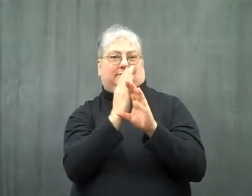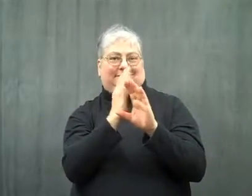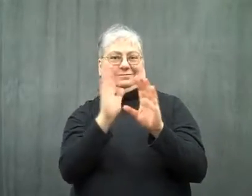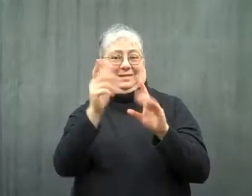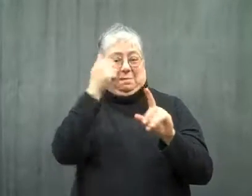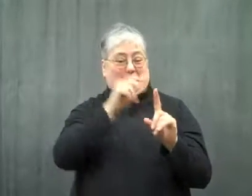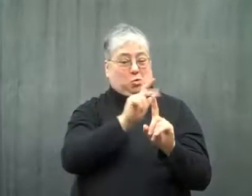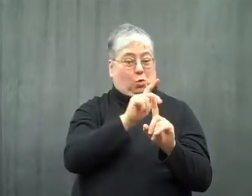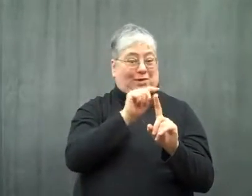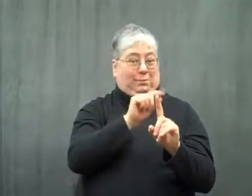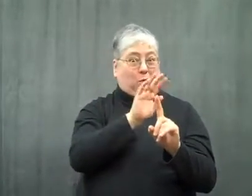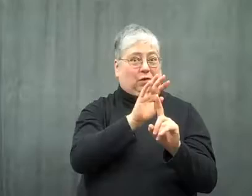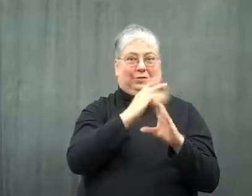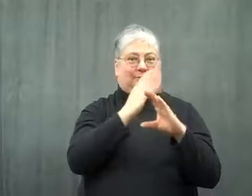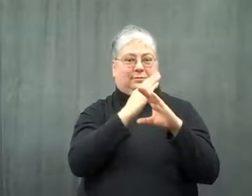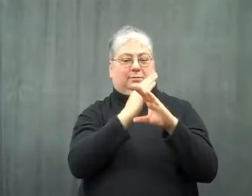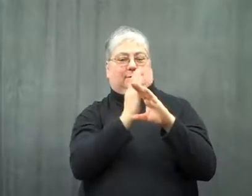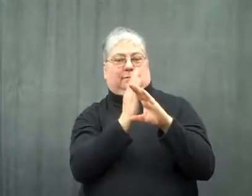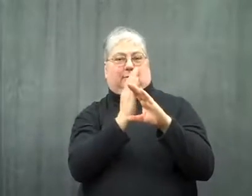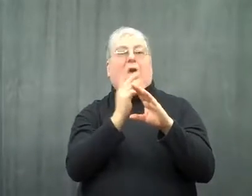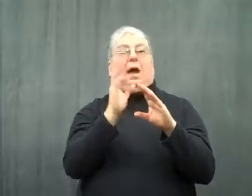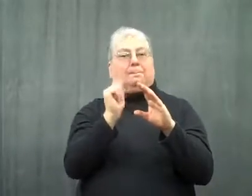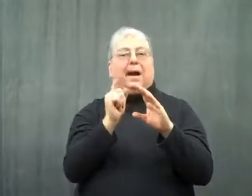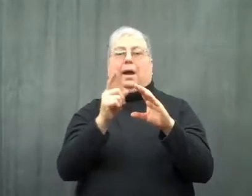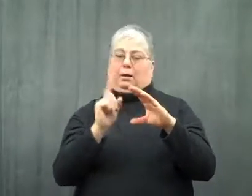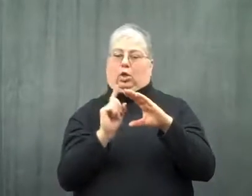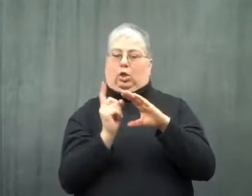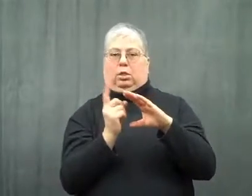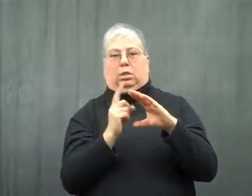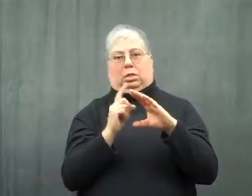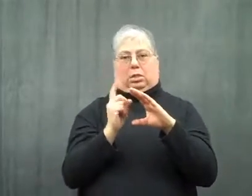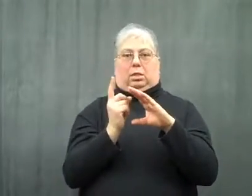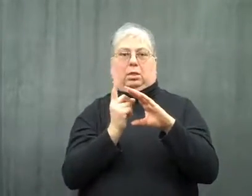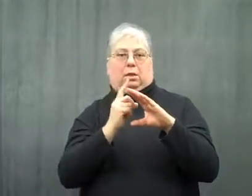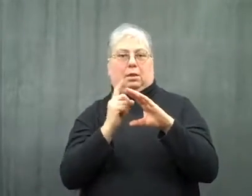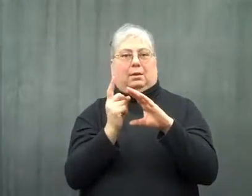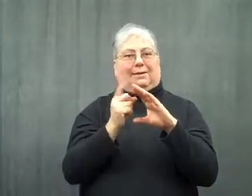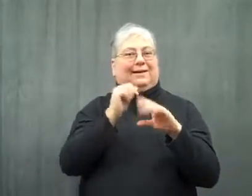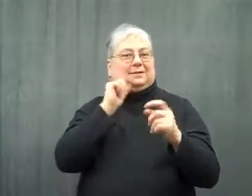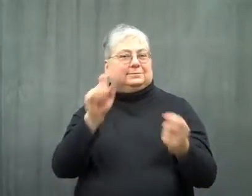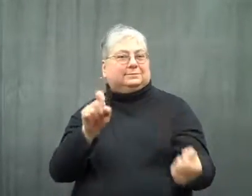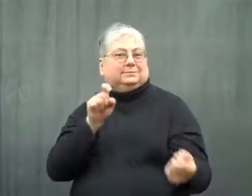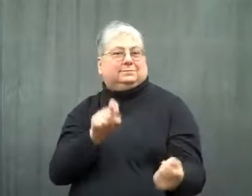Remember the axis is at 23.4. But the pole wobbles, it doesn't stay put.